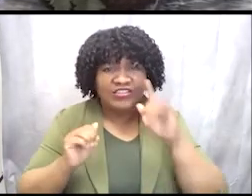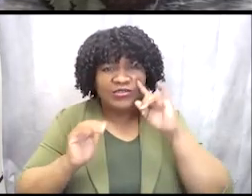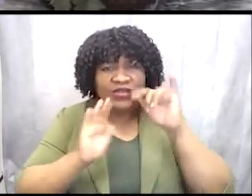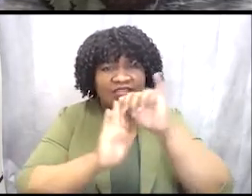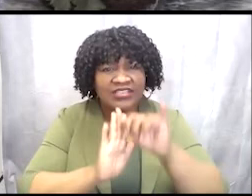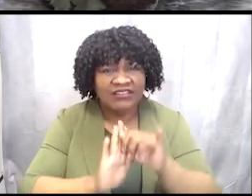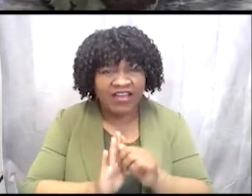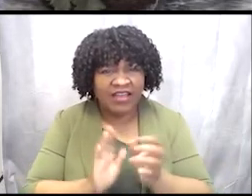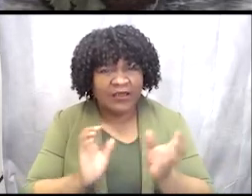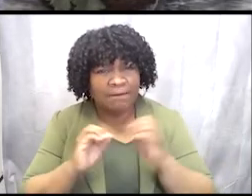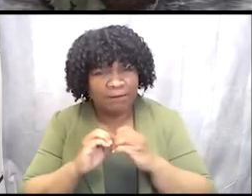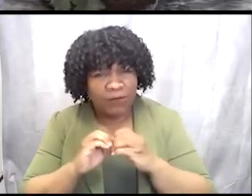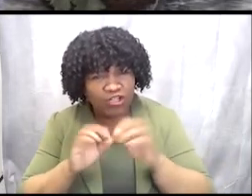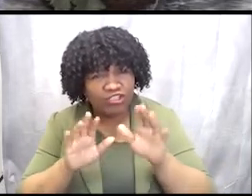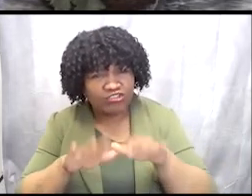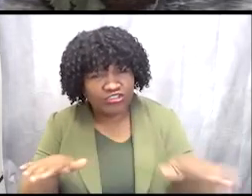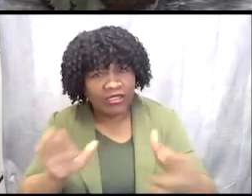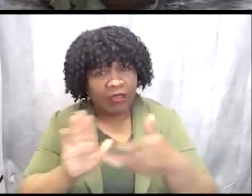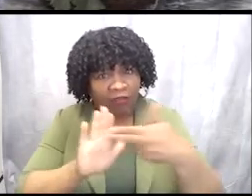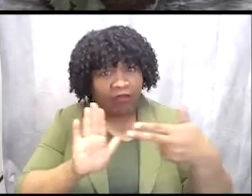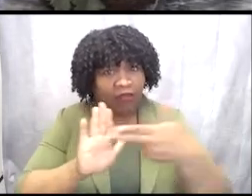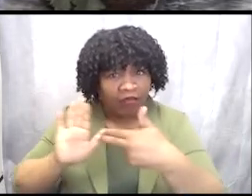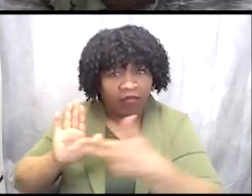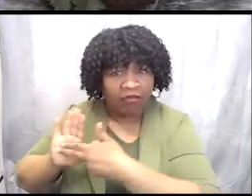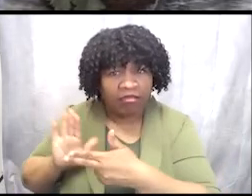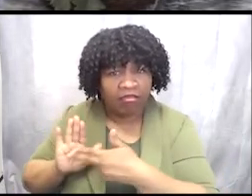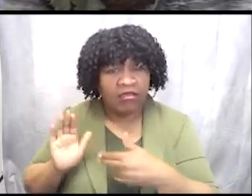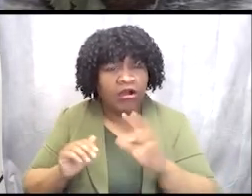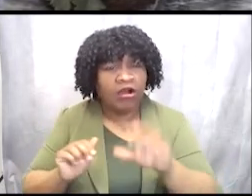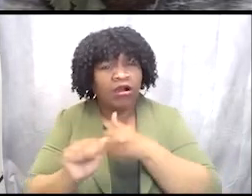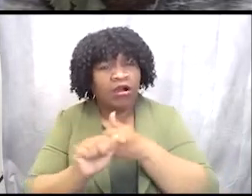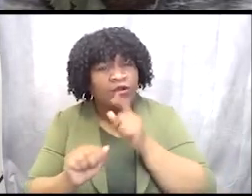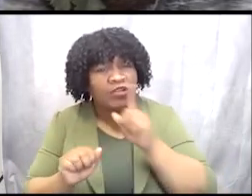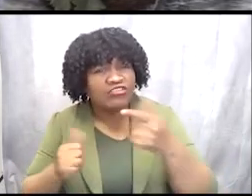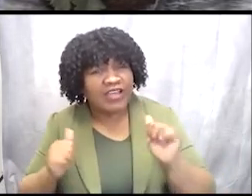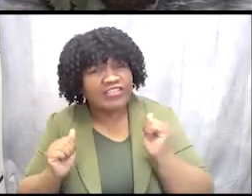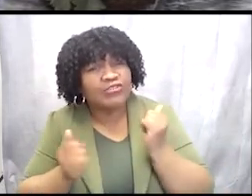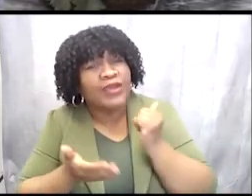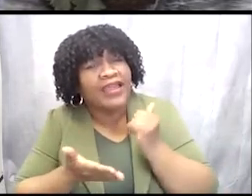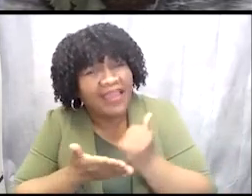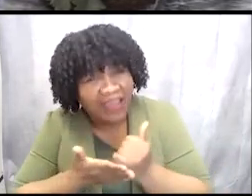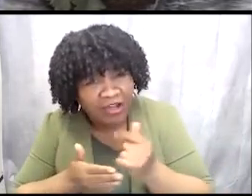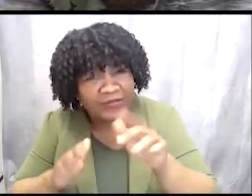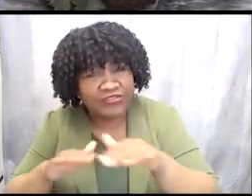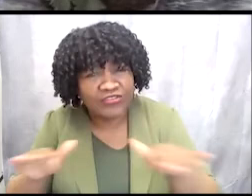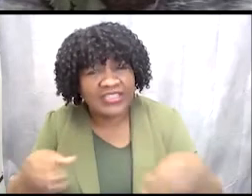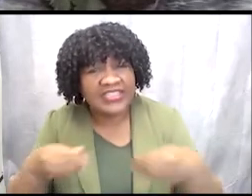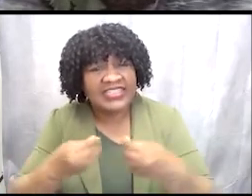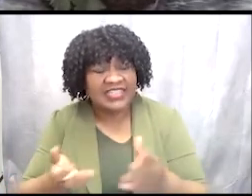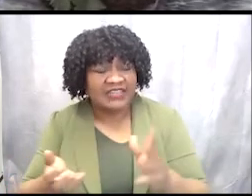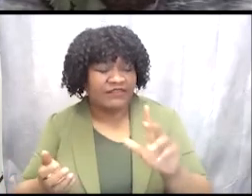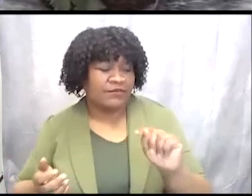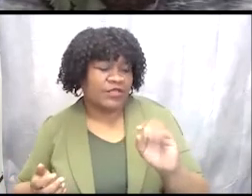more children and label them, or are we trying to help them and give them the tools that they need